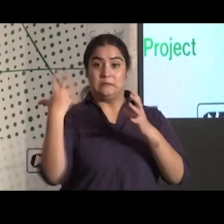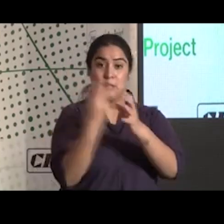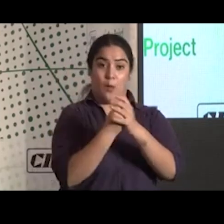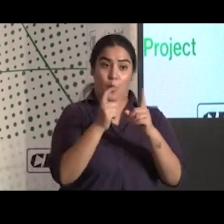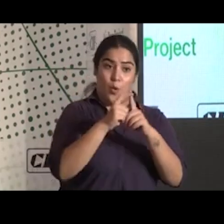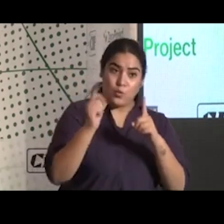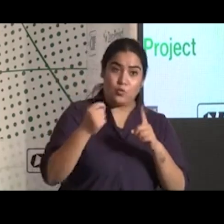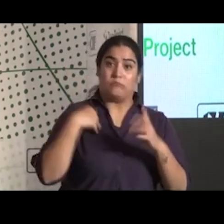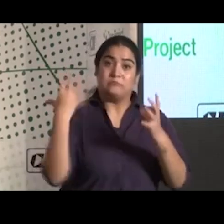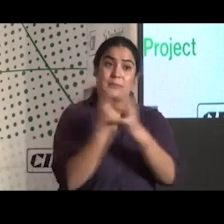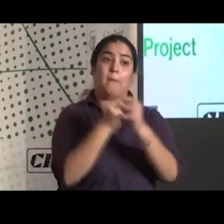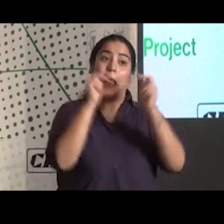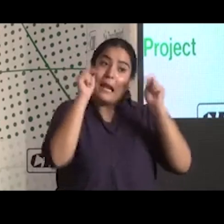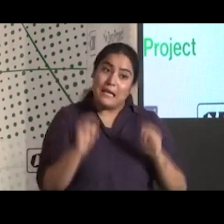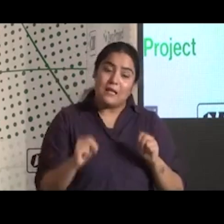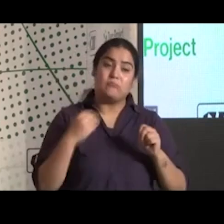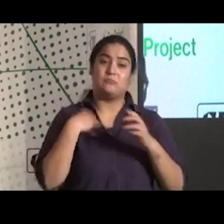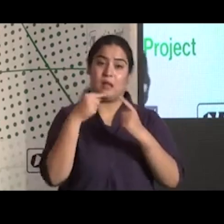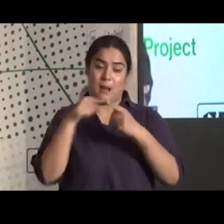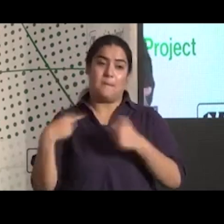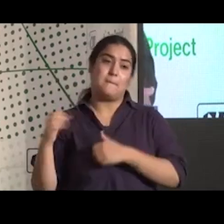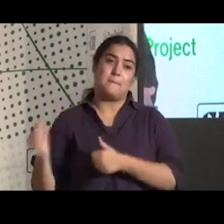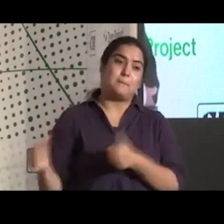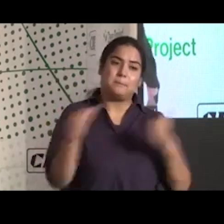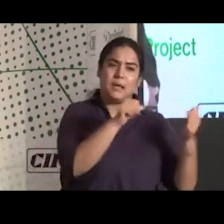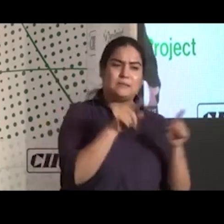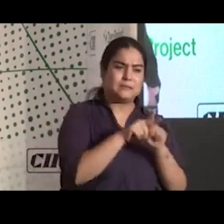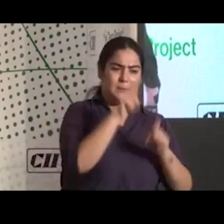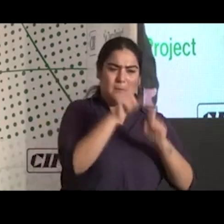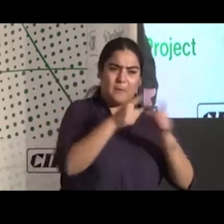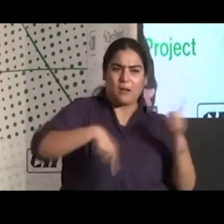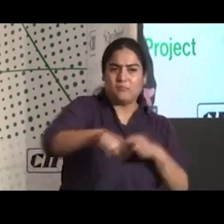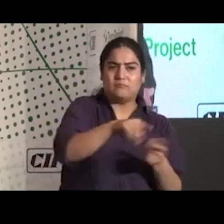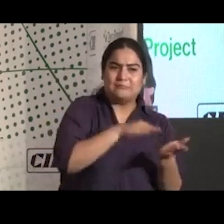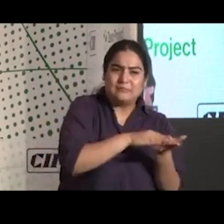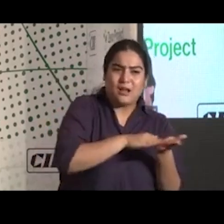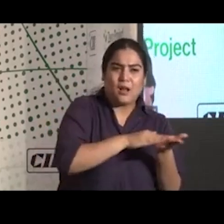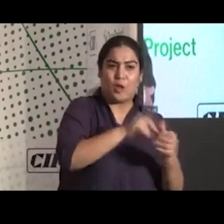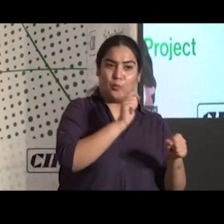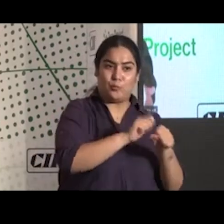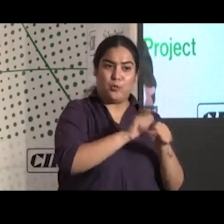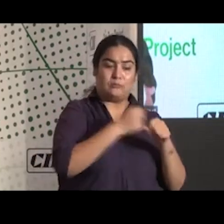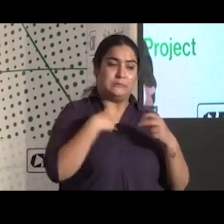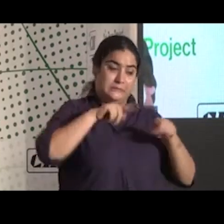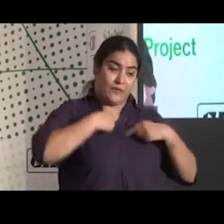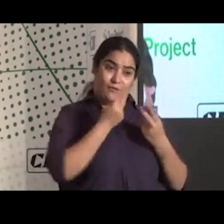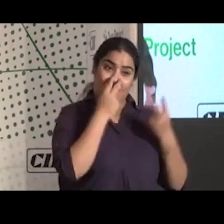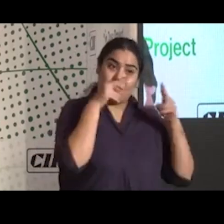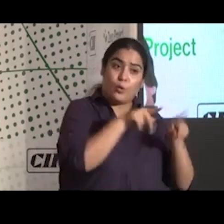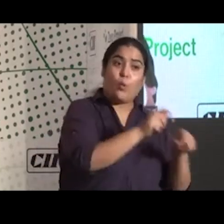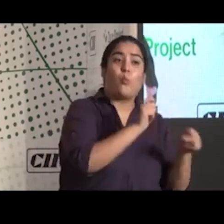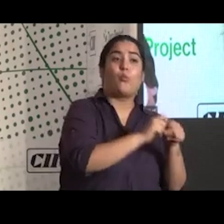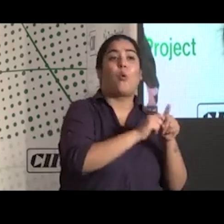That's all going to go back and reach the grassroot people and then we're going to spread the word around.